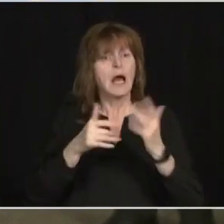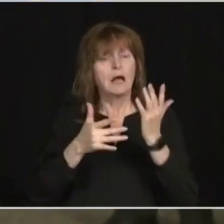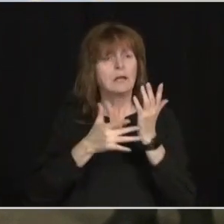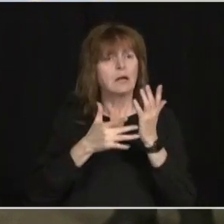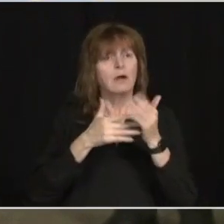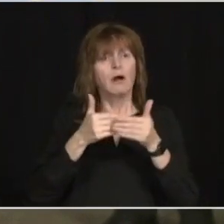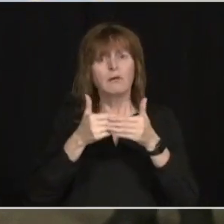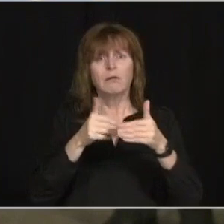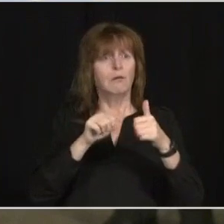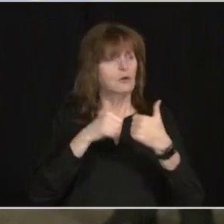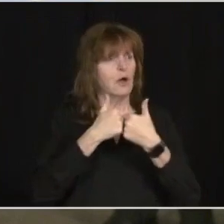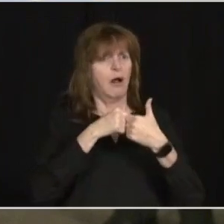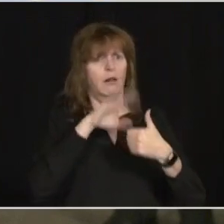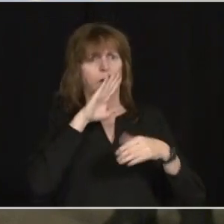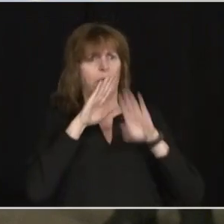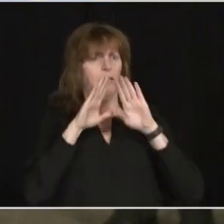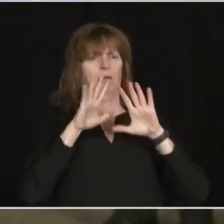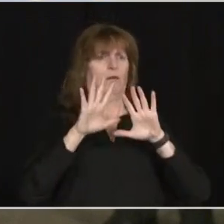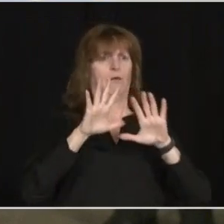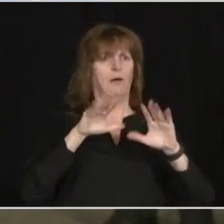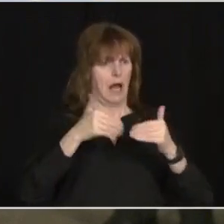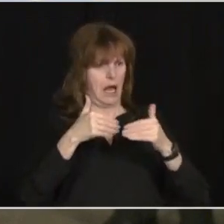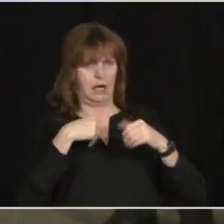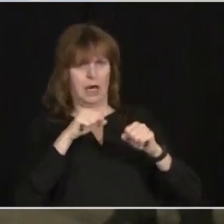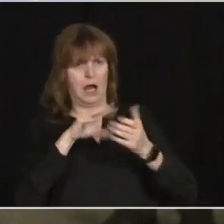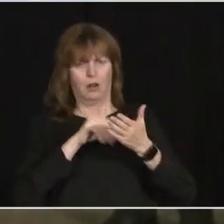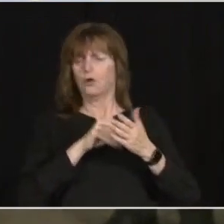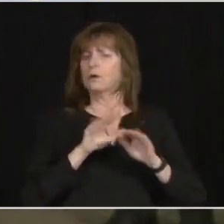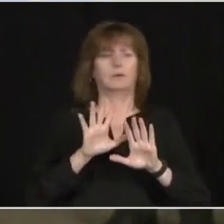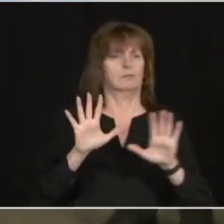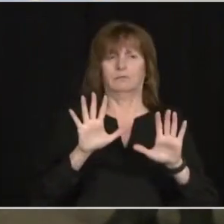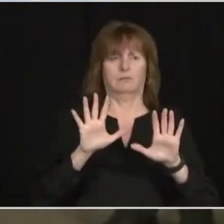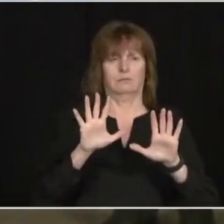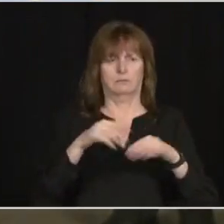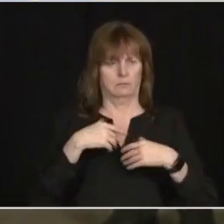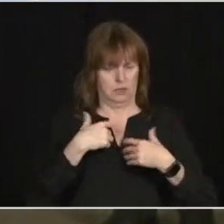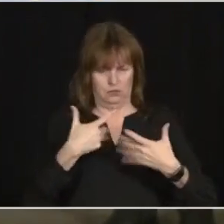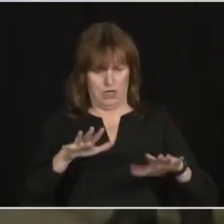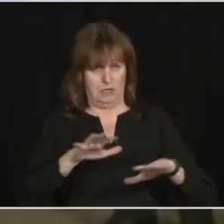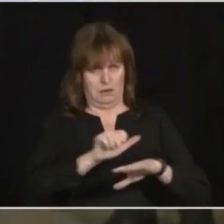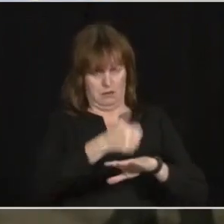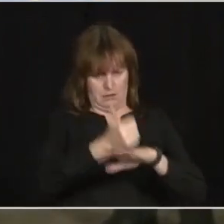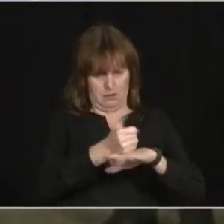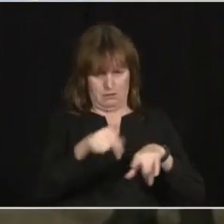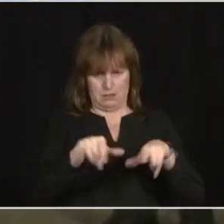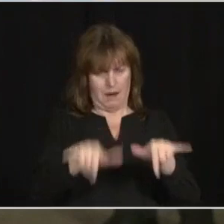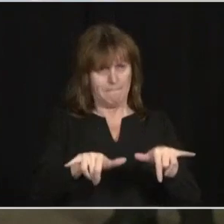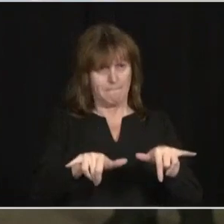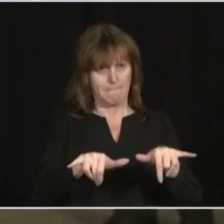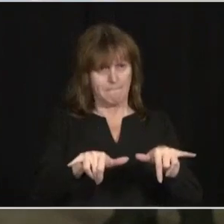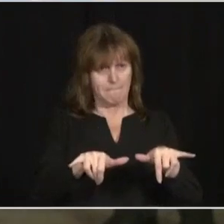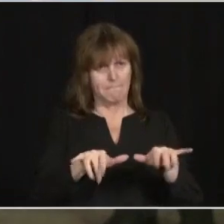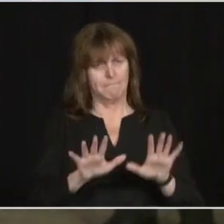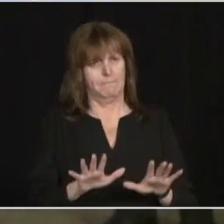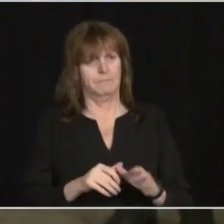province so they don't have to deal with these technological challenges and the growing pains of moving millions of children online.